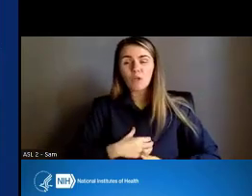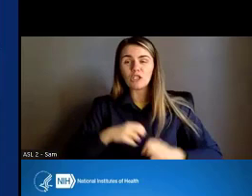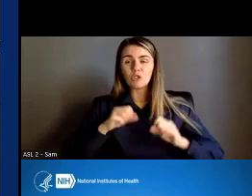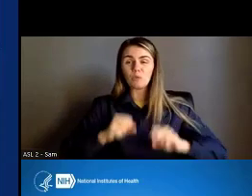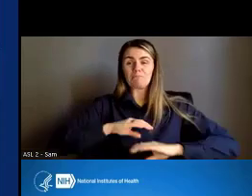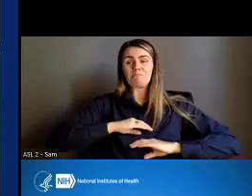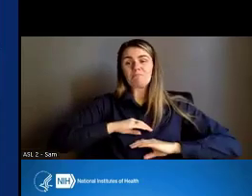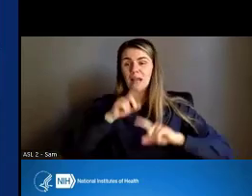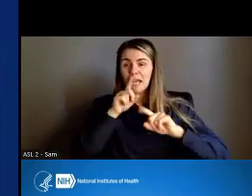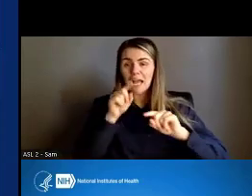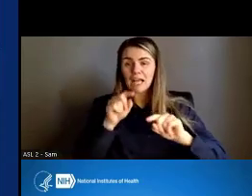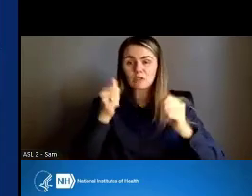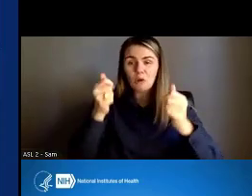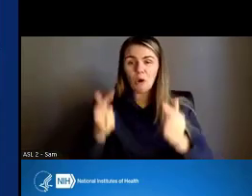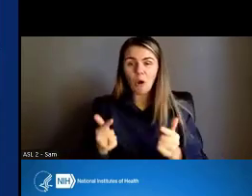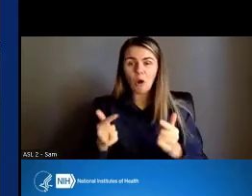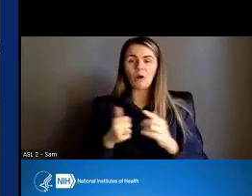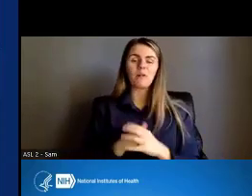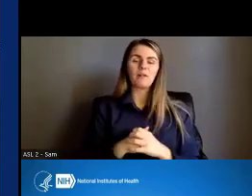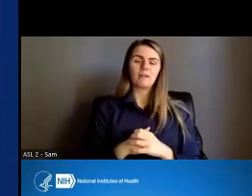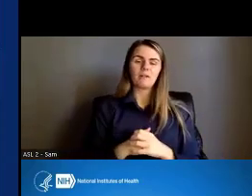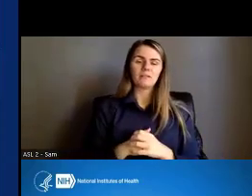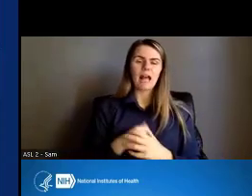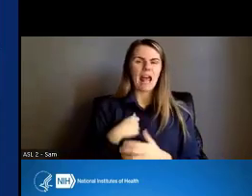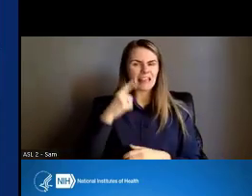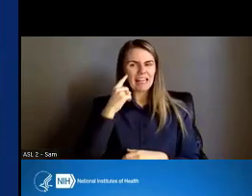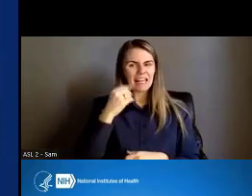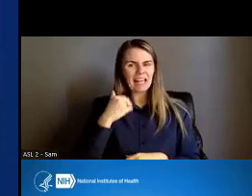I think I have time for a couple if we're brief with those.